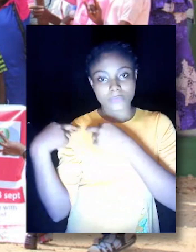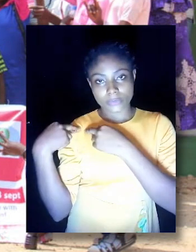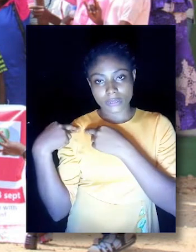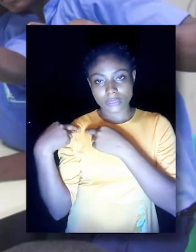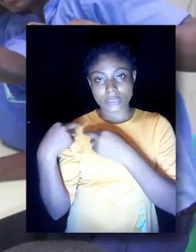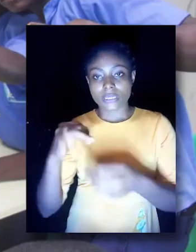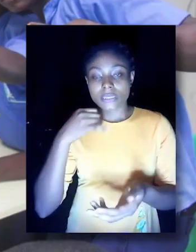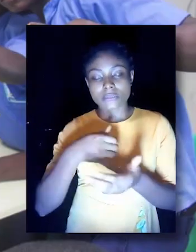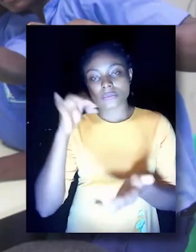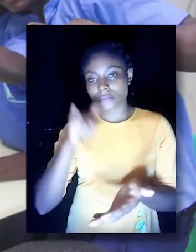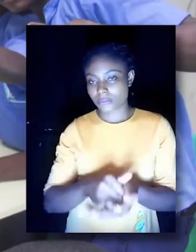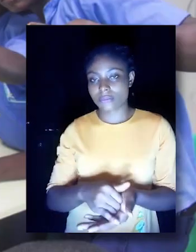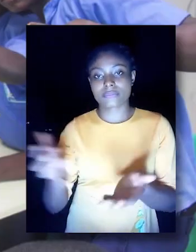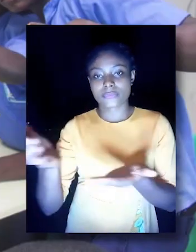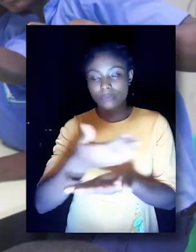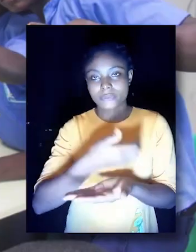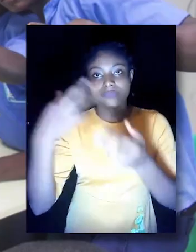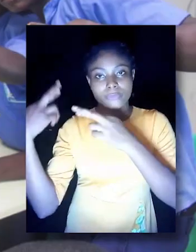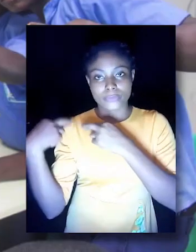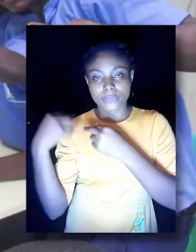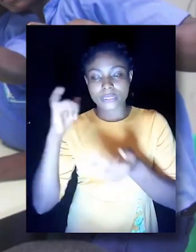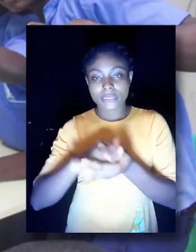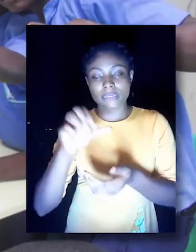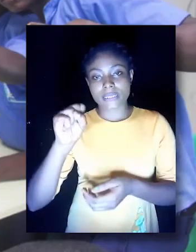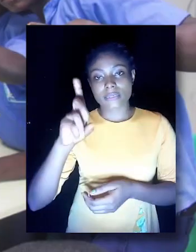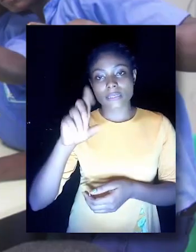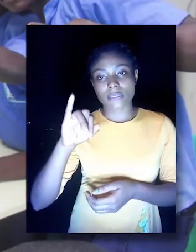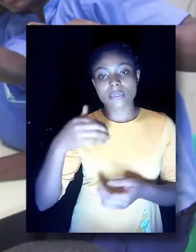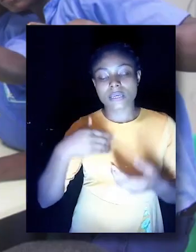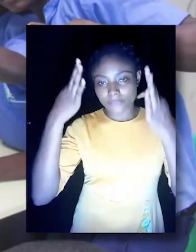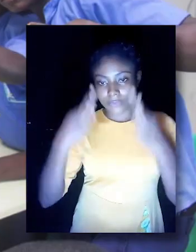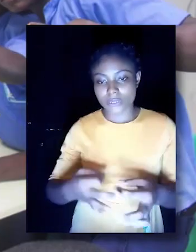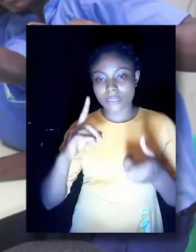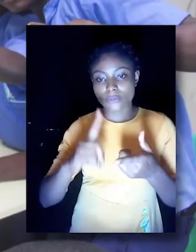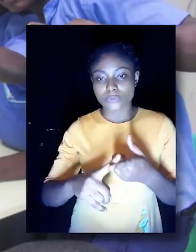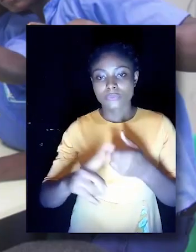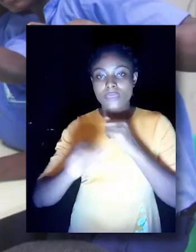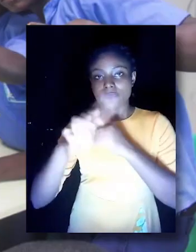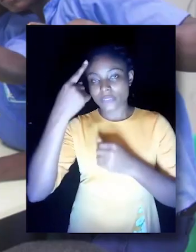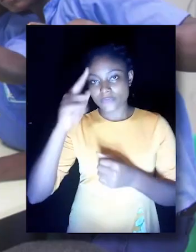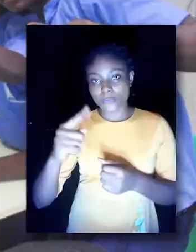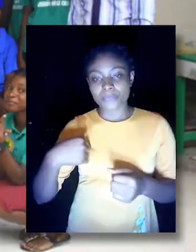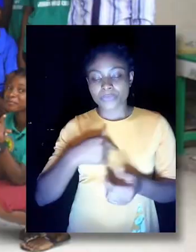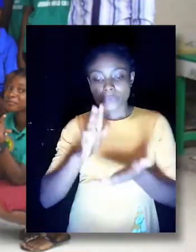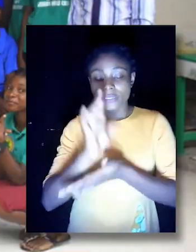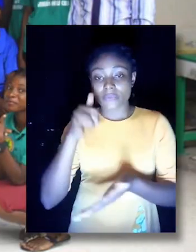We believe that it is not enough to talk about inclusion without doing something about it.